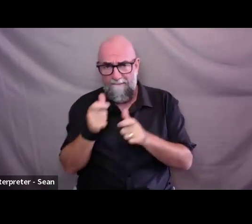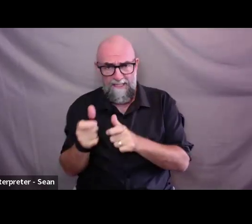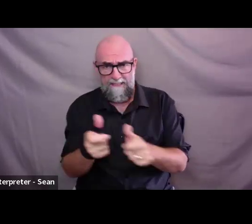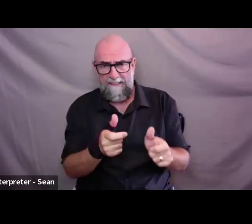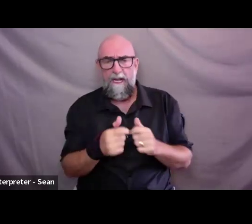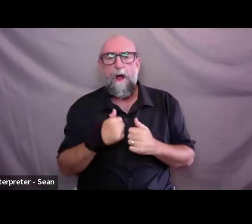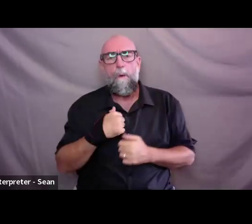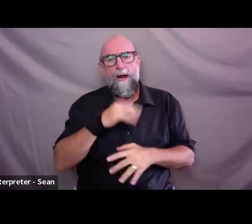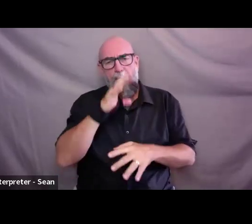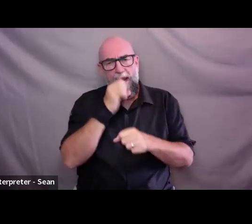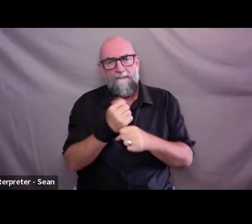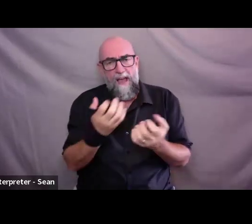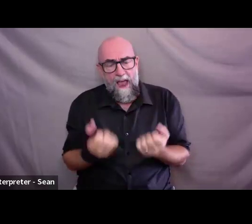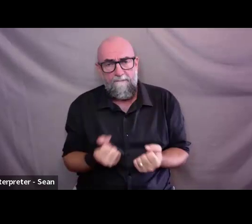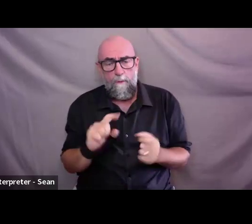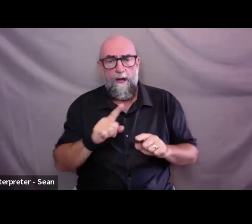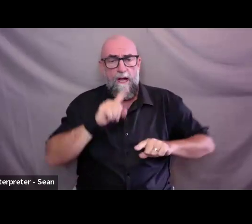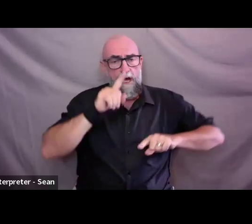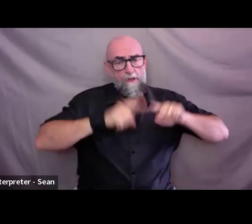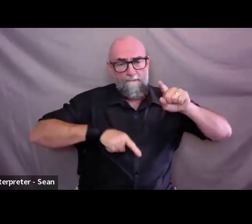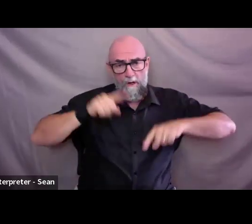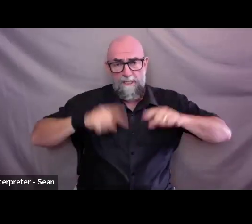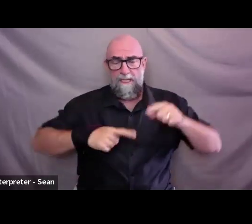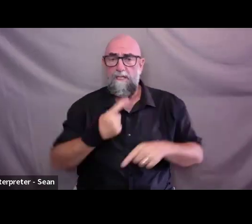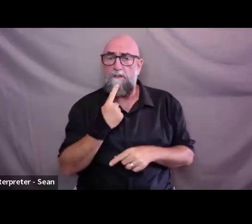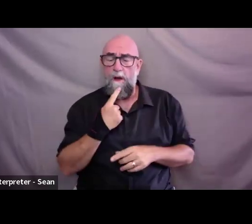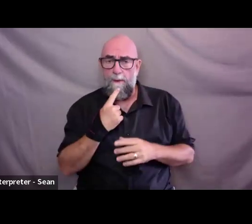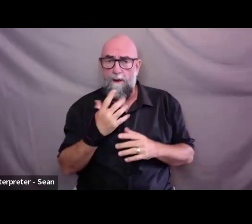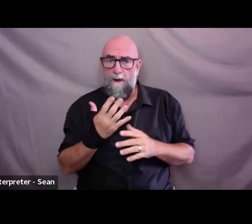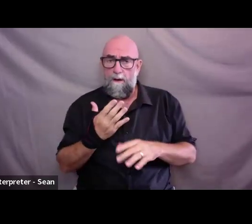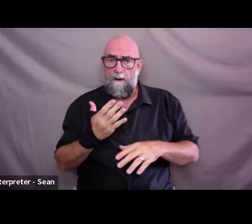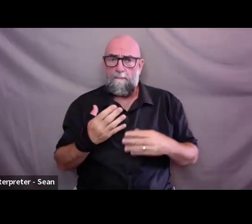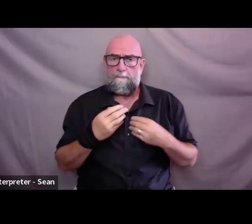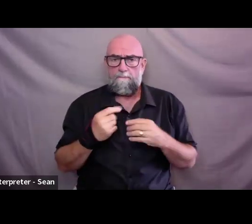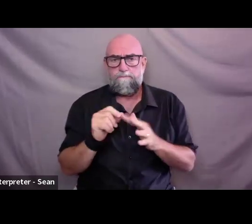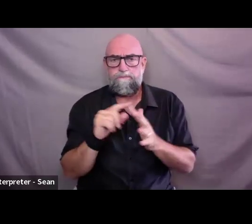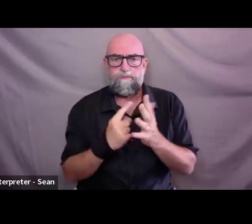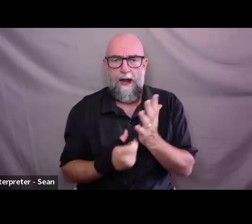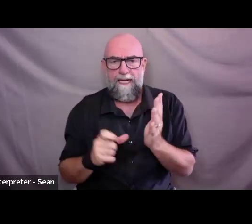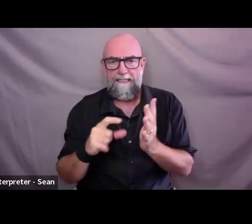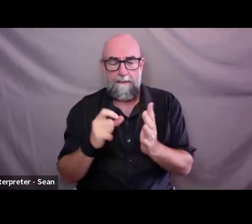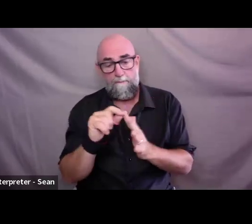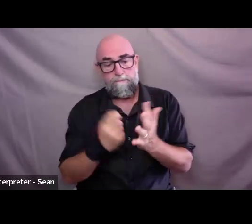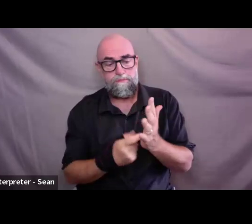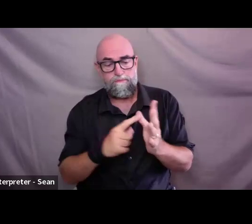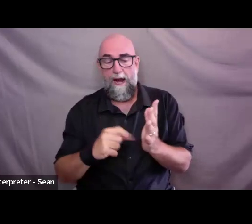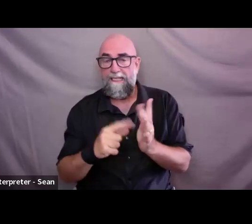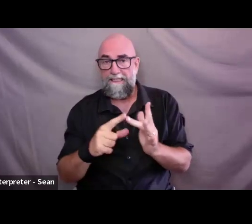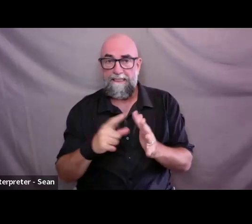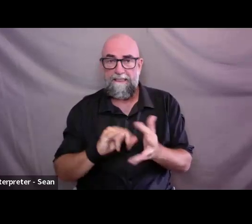And that it's absolutely essential that justice, equity , diversity and inclusion are embedded